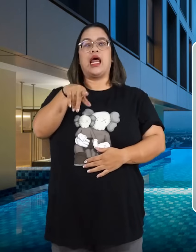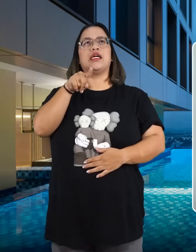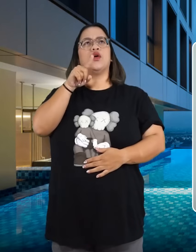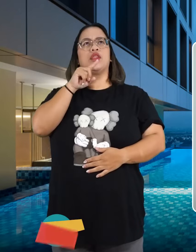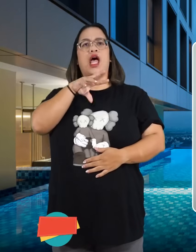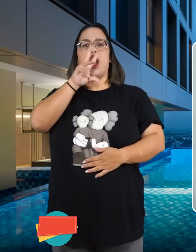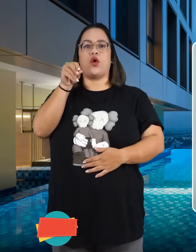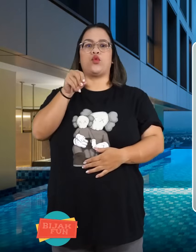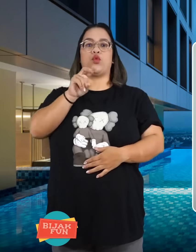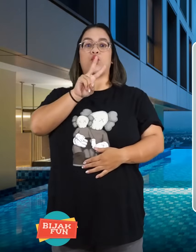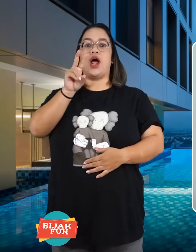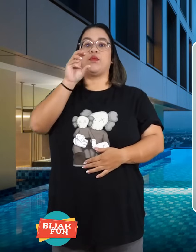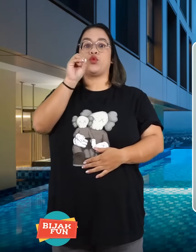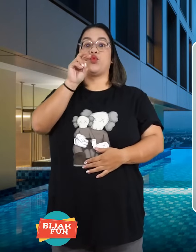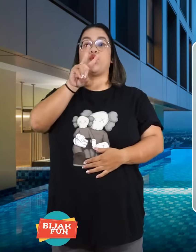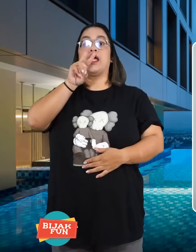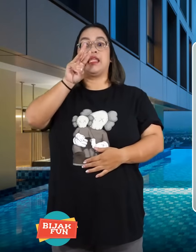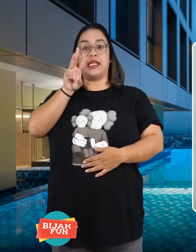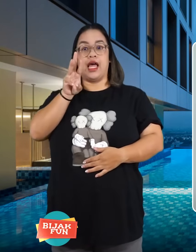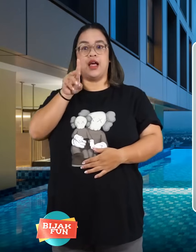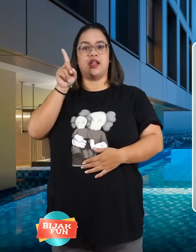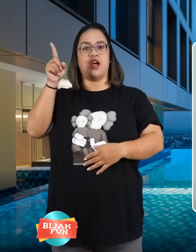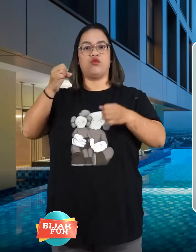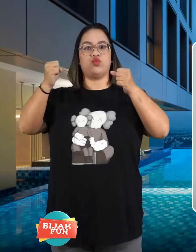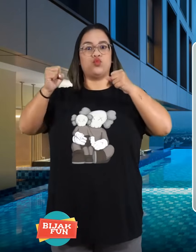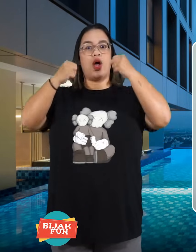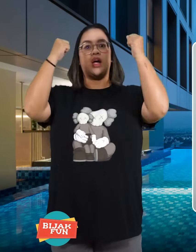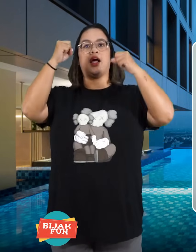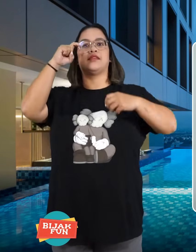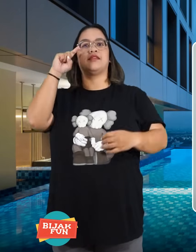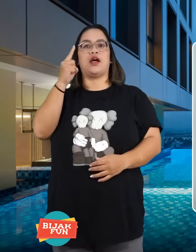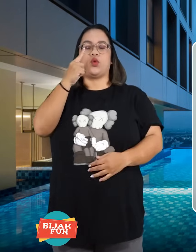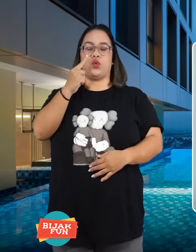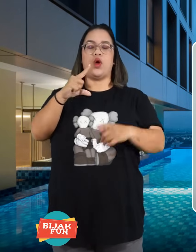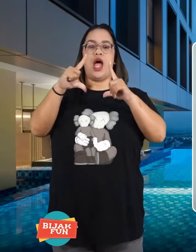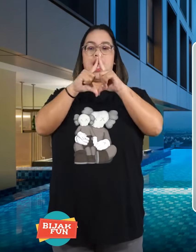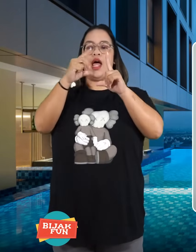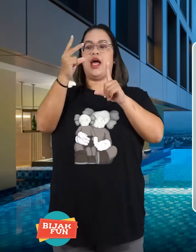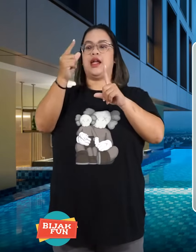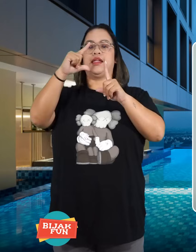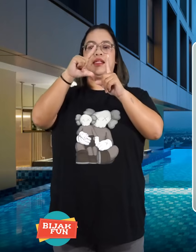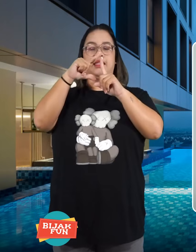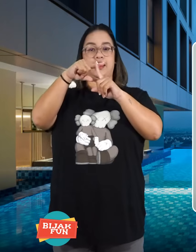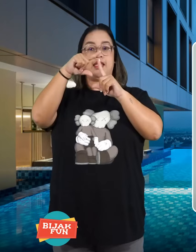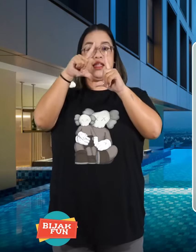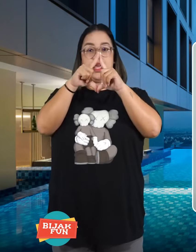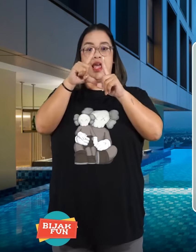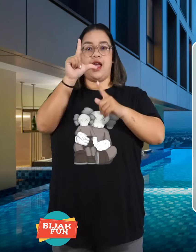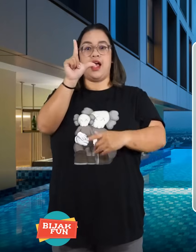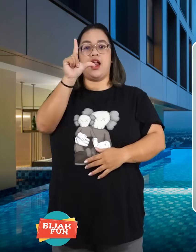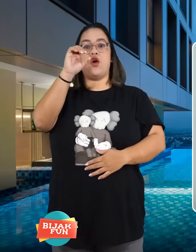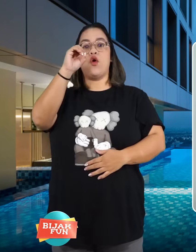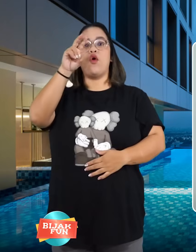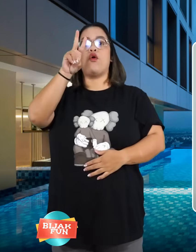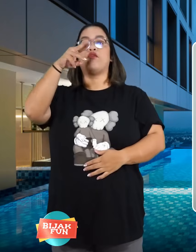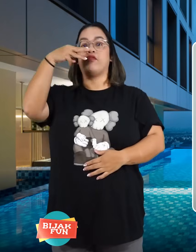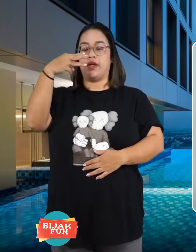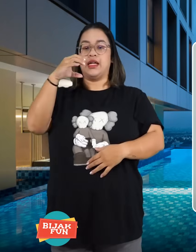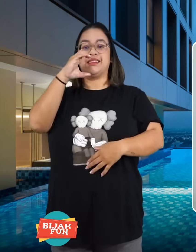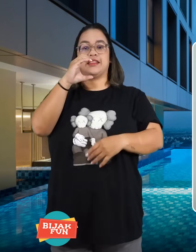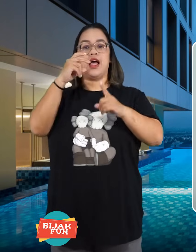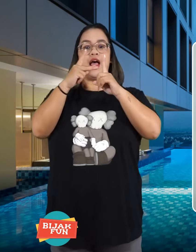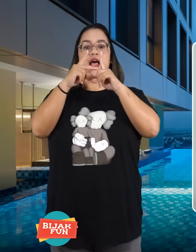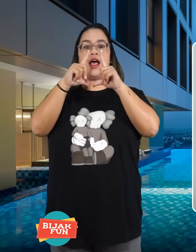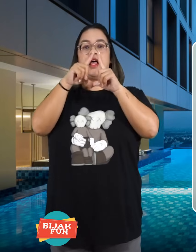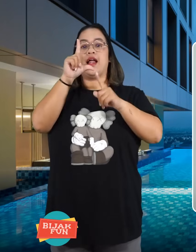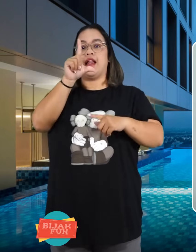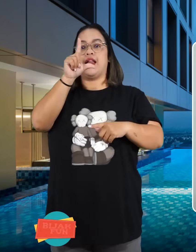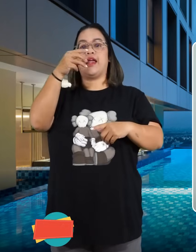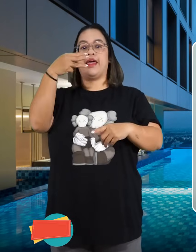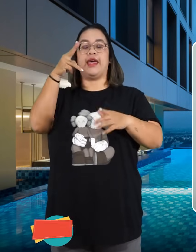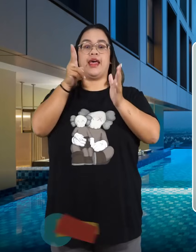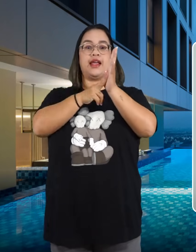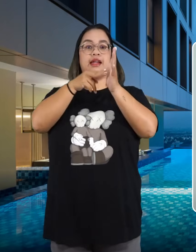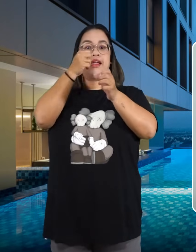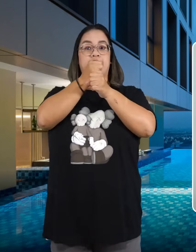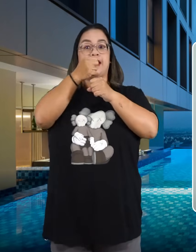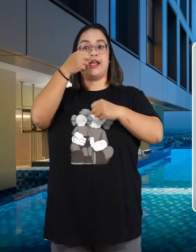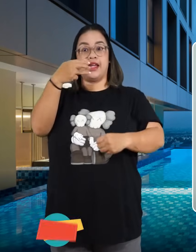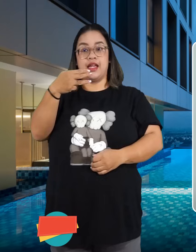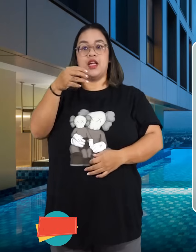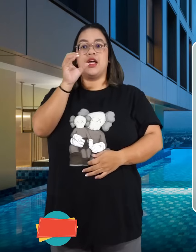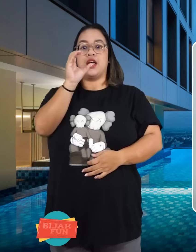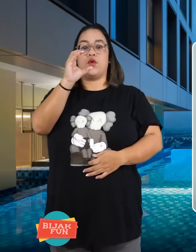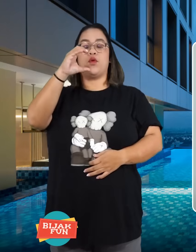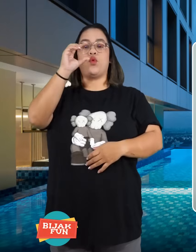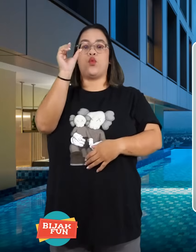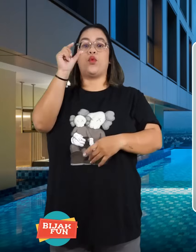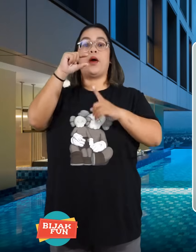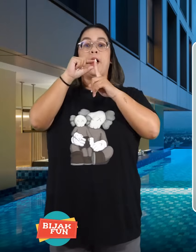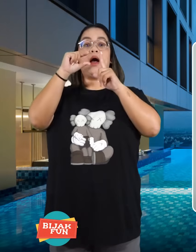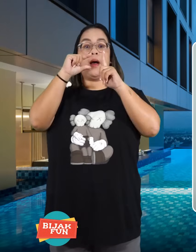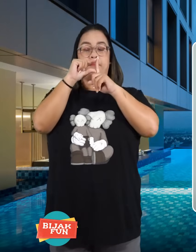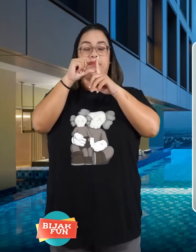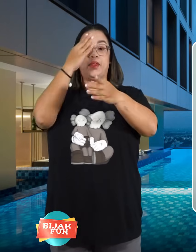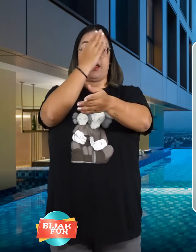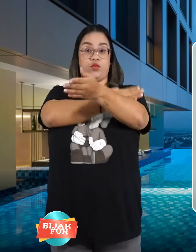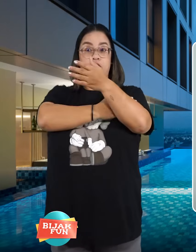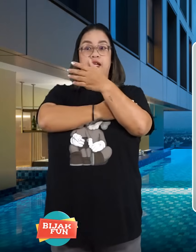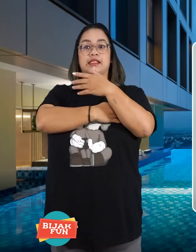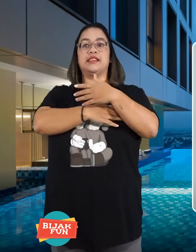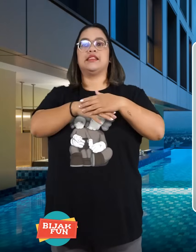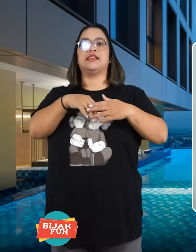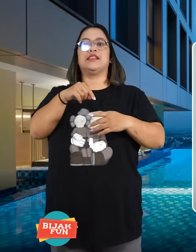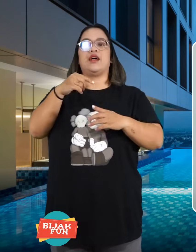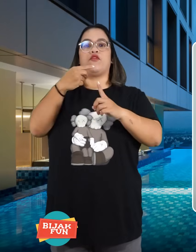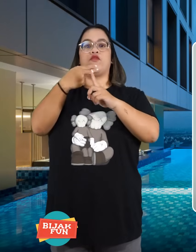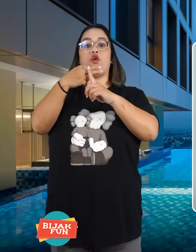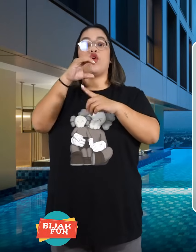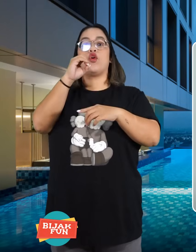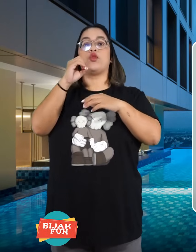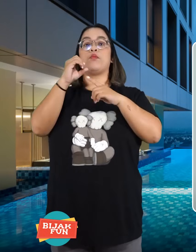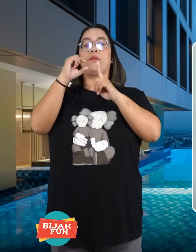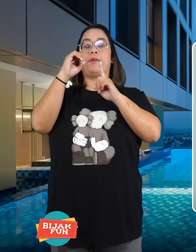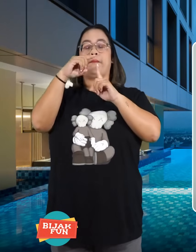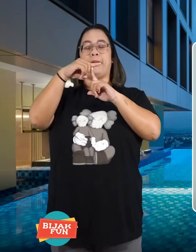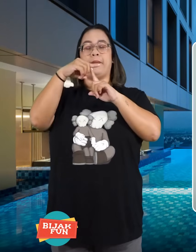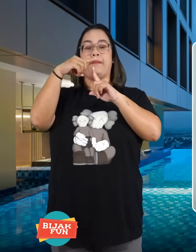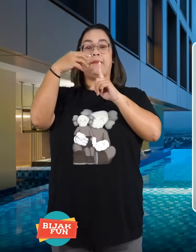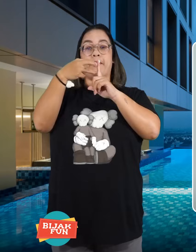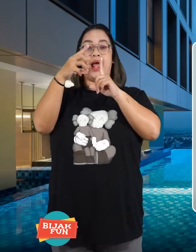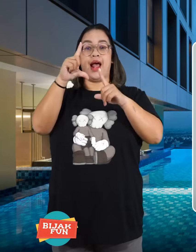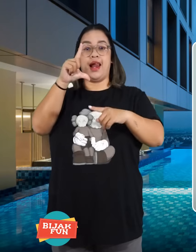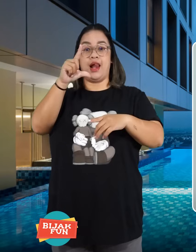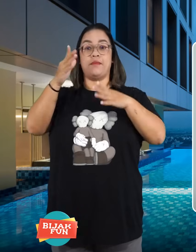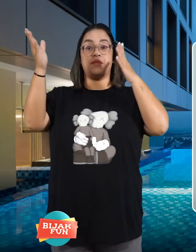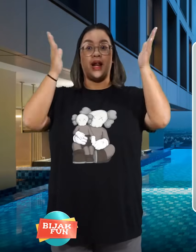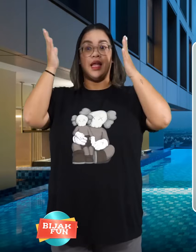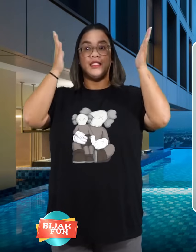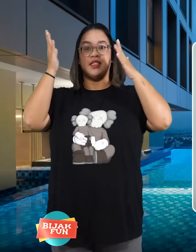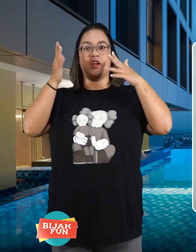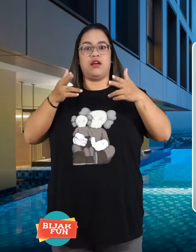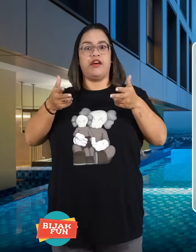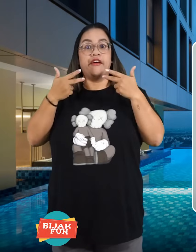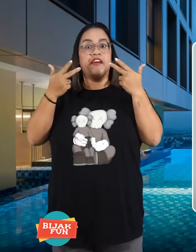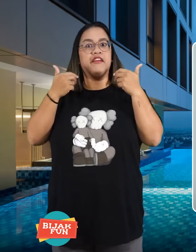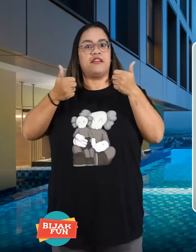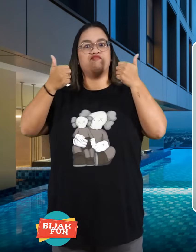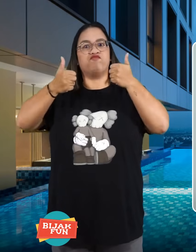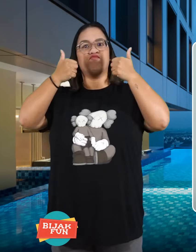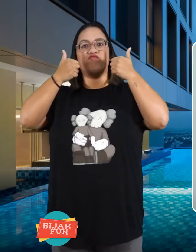In 2023 he will win 1st place in the Artalove Challenge Malaysian Amputee Football Cup, wow cool!